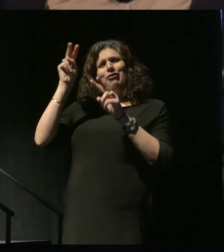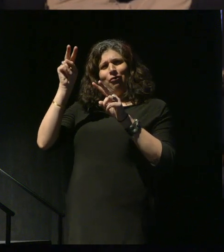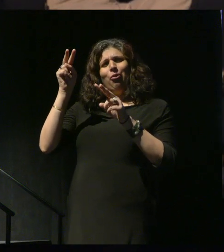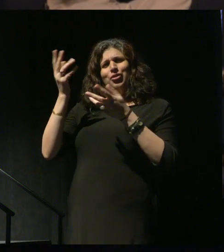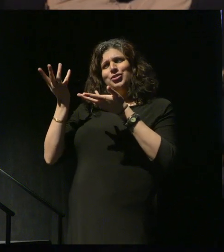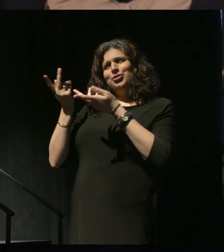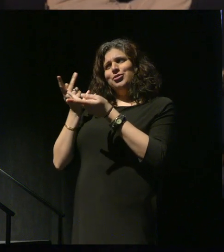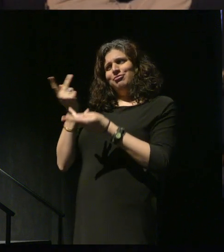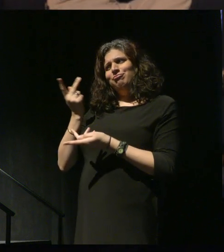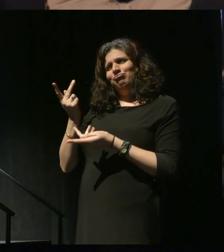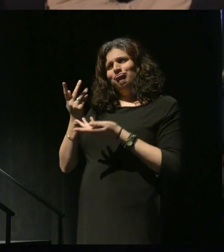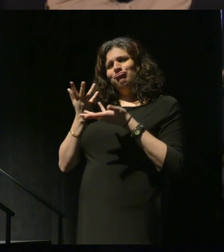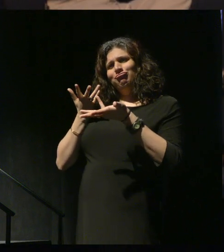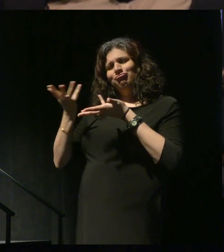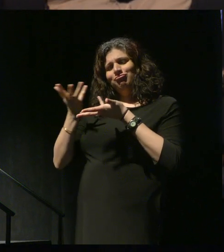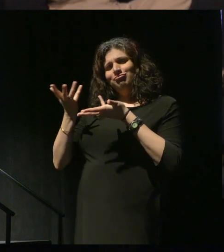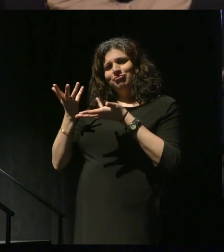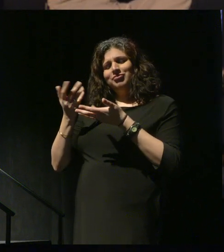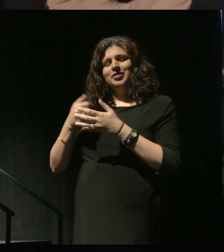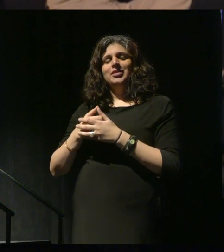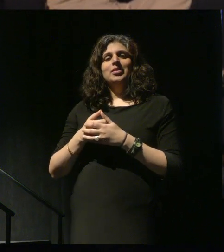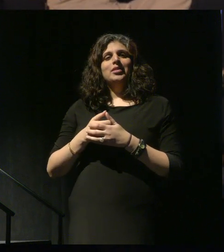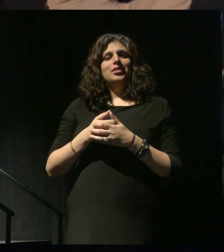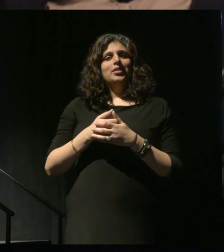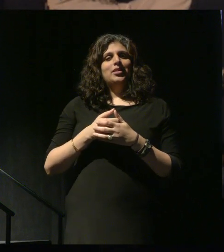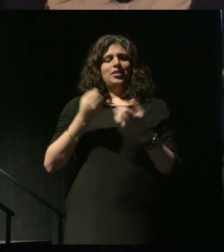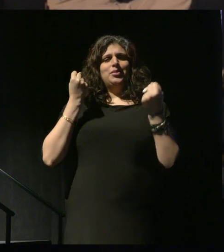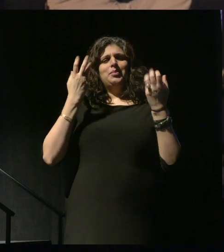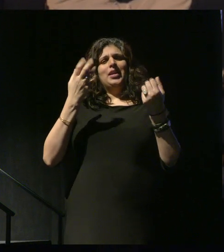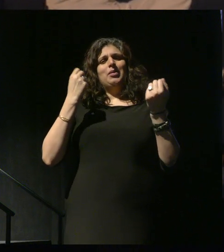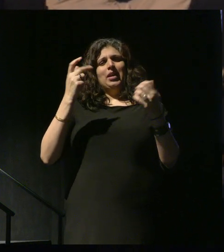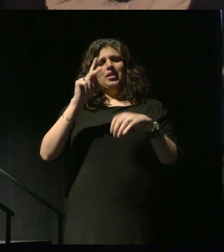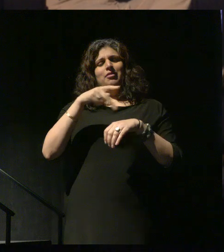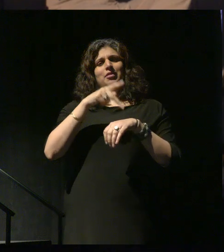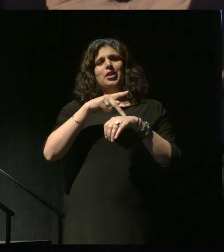because you know, like a bunch of, you know Filipino families are huge, right?